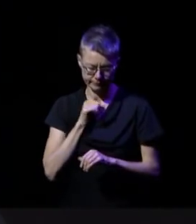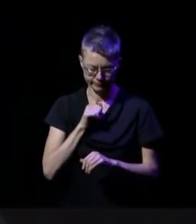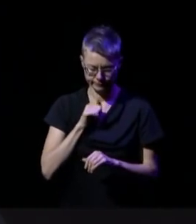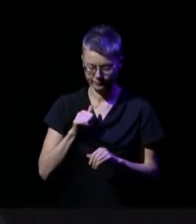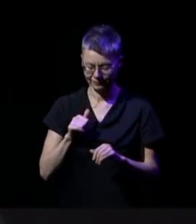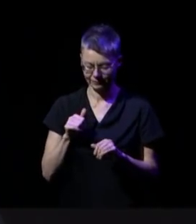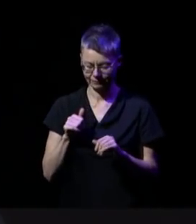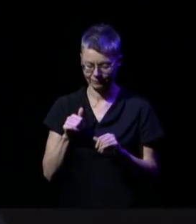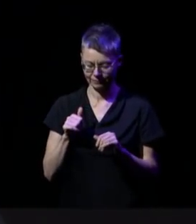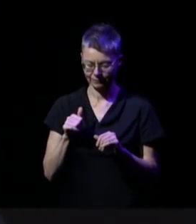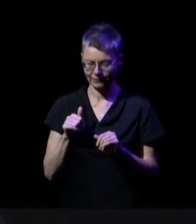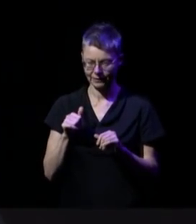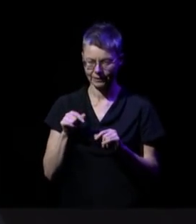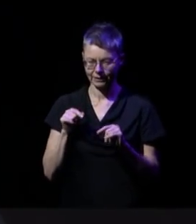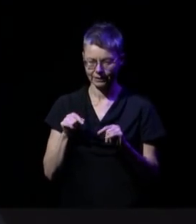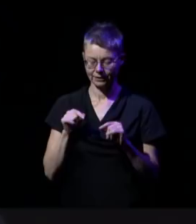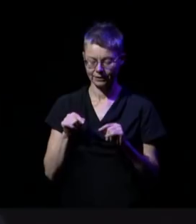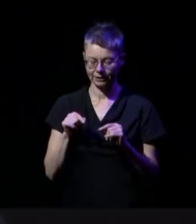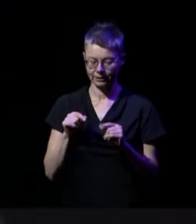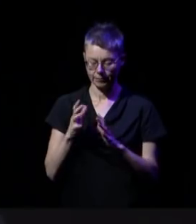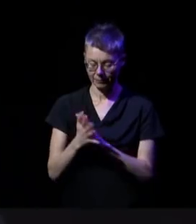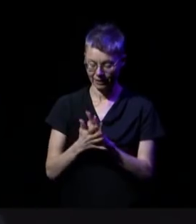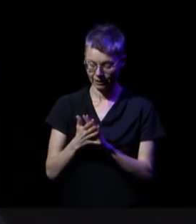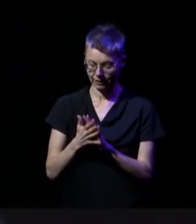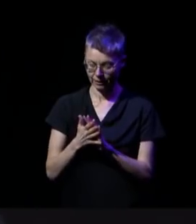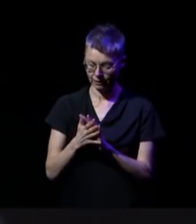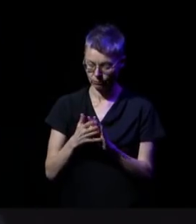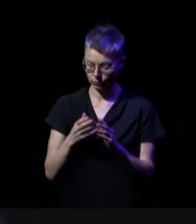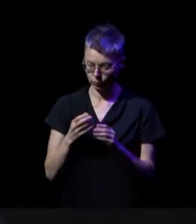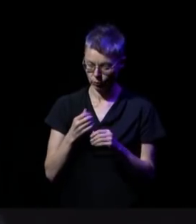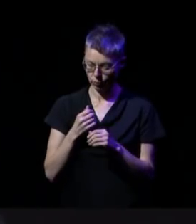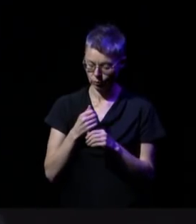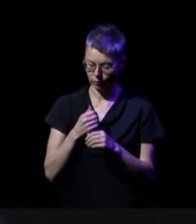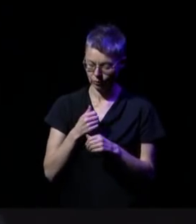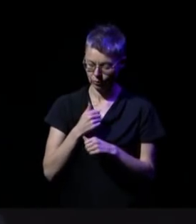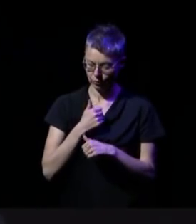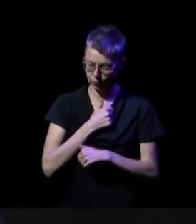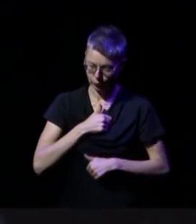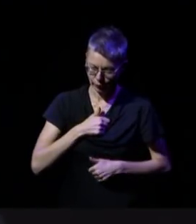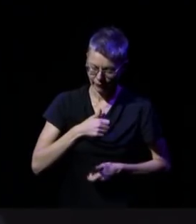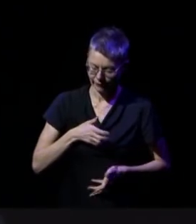it is the place of pure sensuality and joy